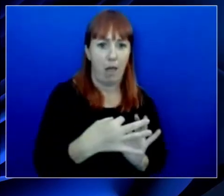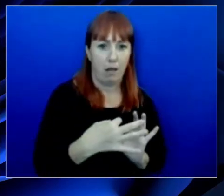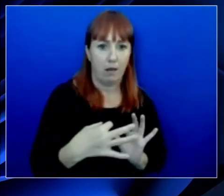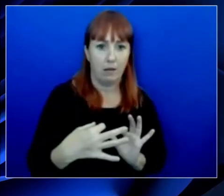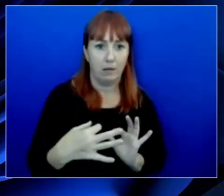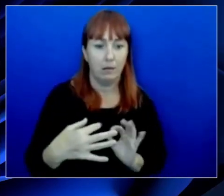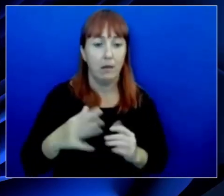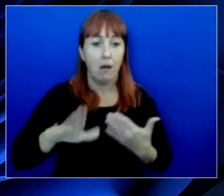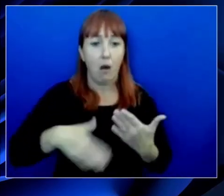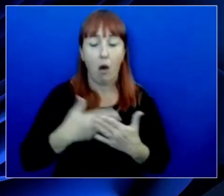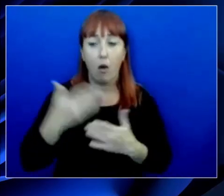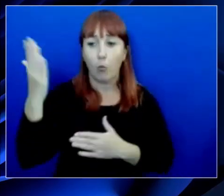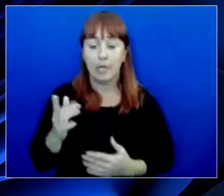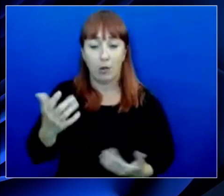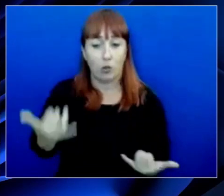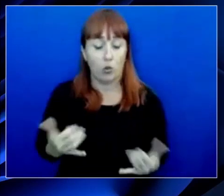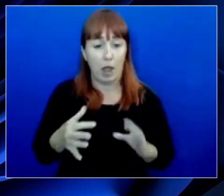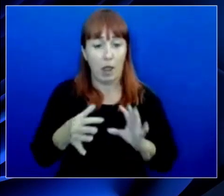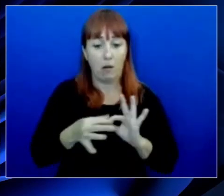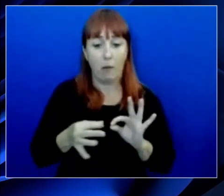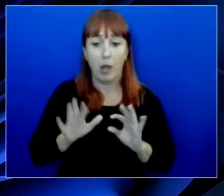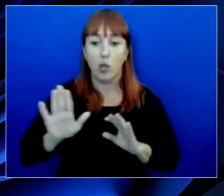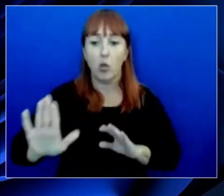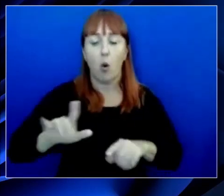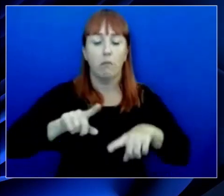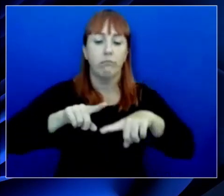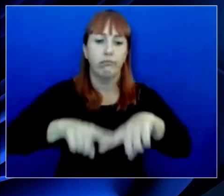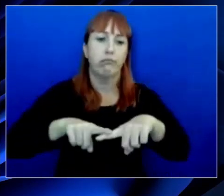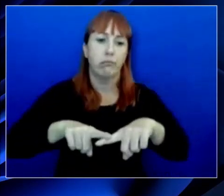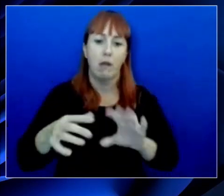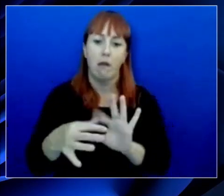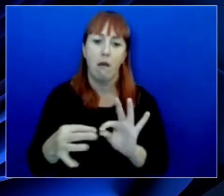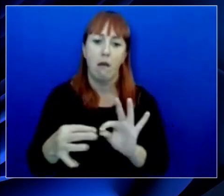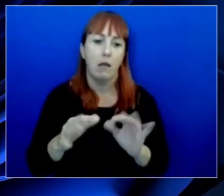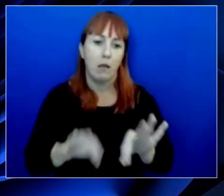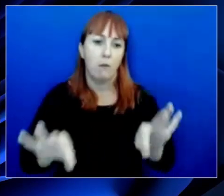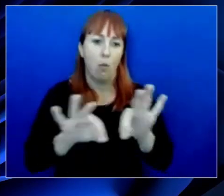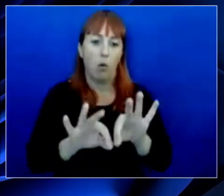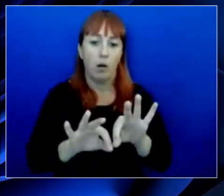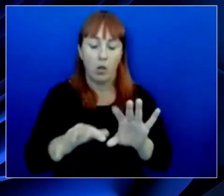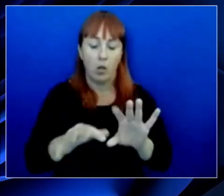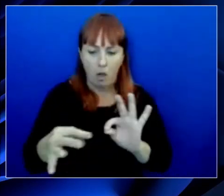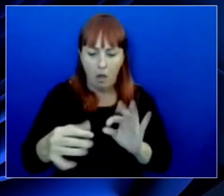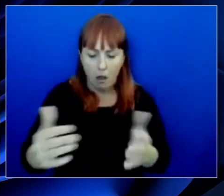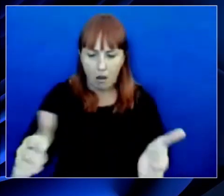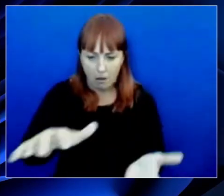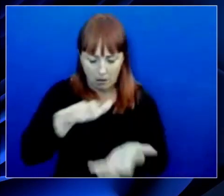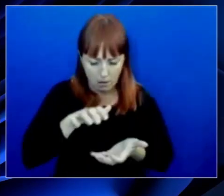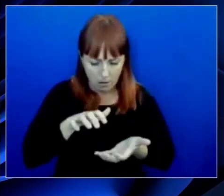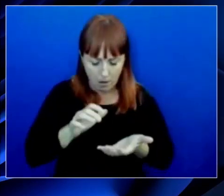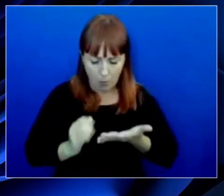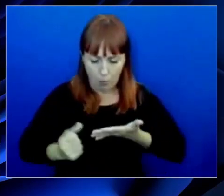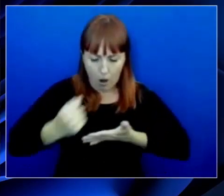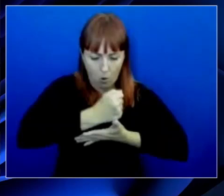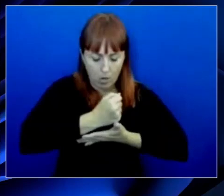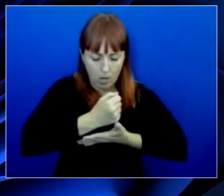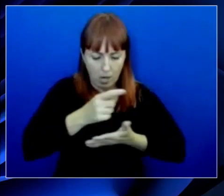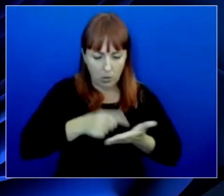presenters were saying today. The feedback we get has really helped us prioritize and think about the next things we want to work on.